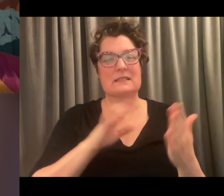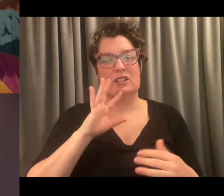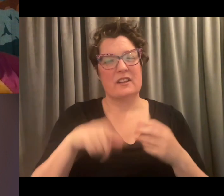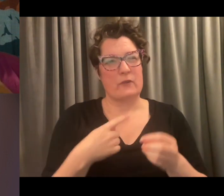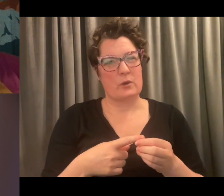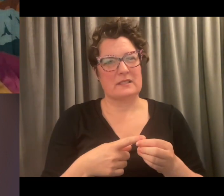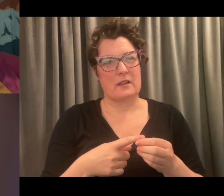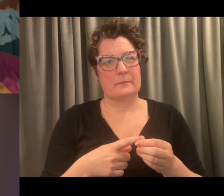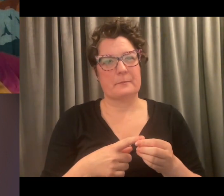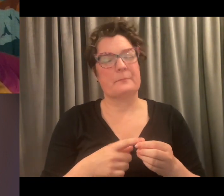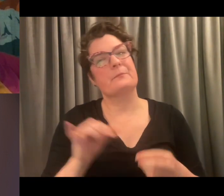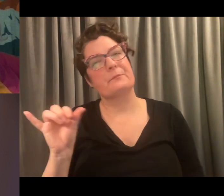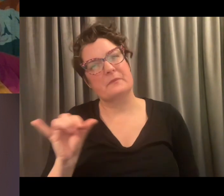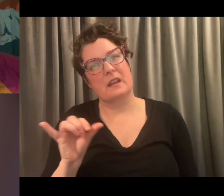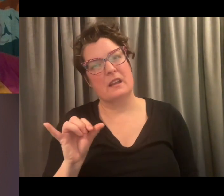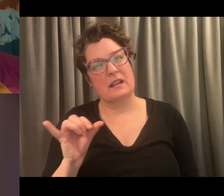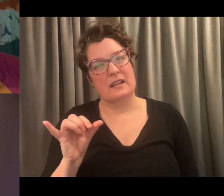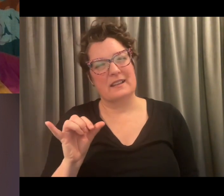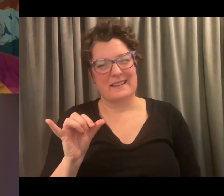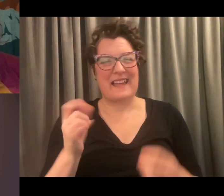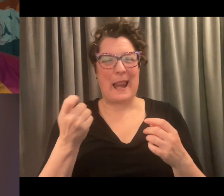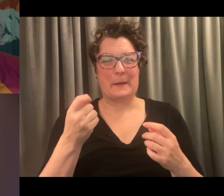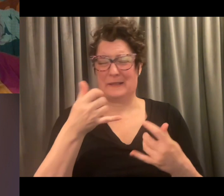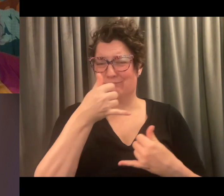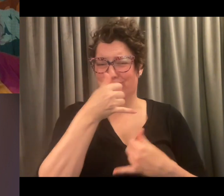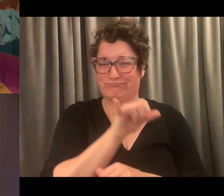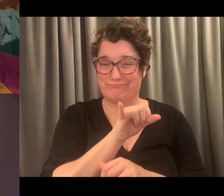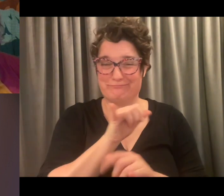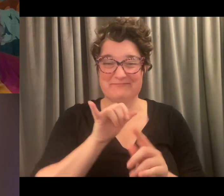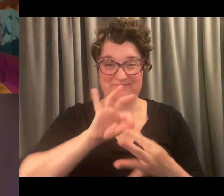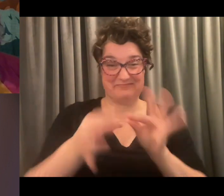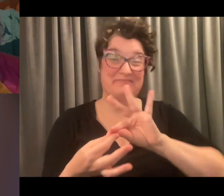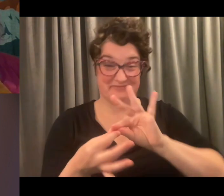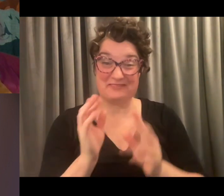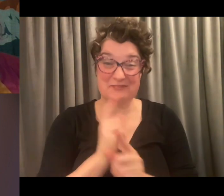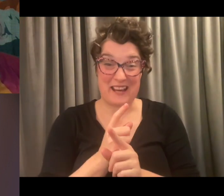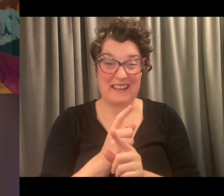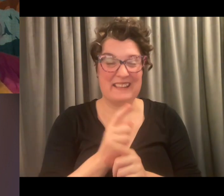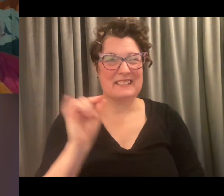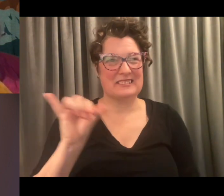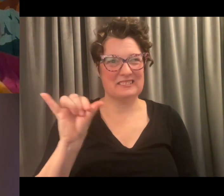absurdist angle that you're taking with just like the over the top maximalism